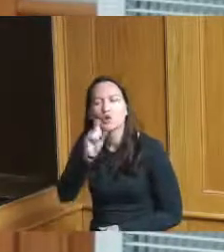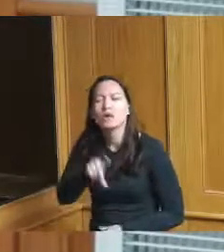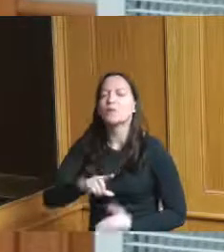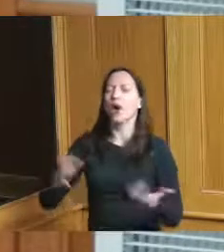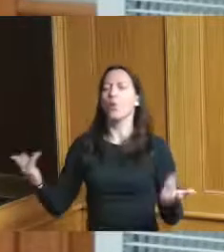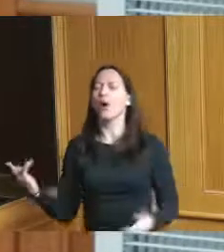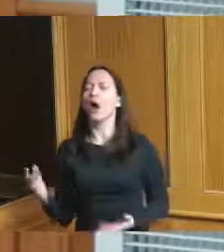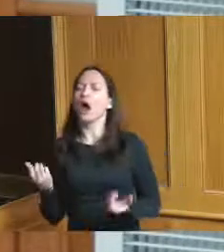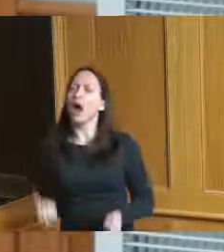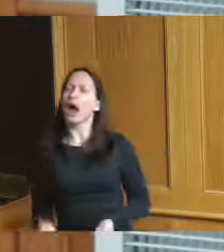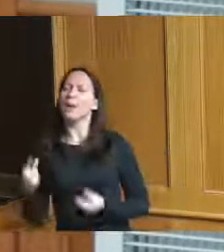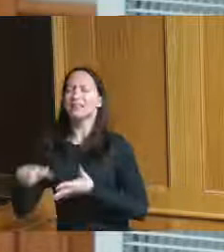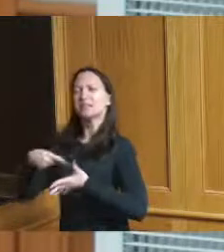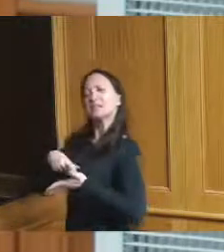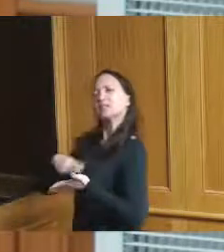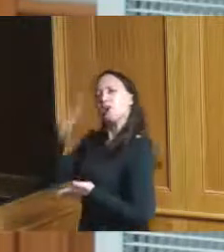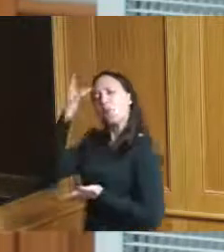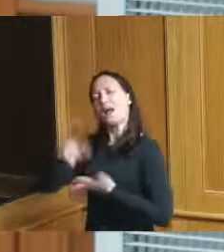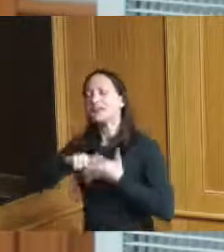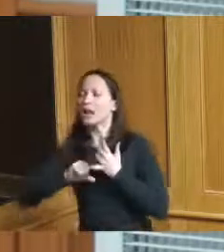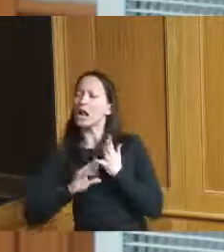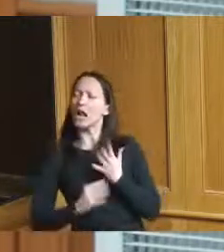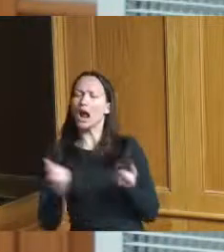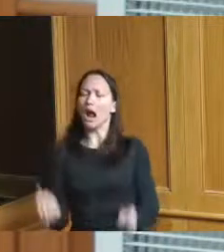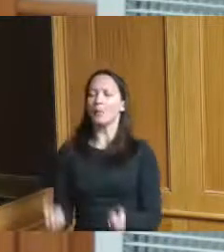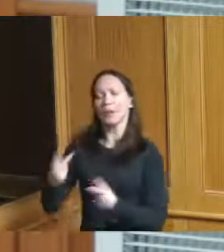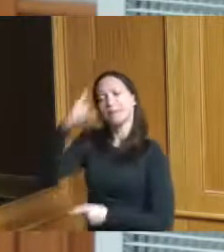how many is this and how come this and how many is because of this that they died